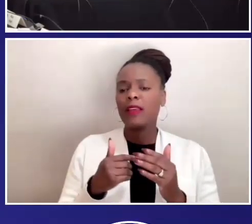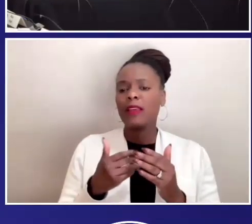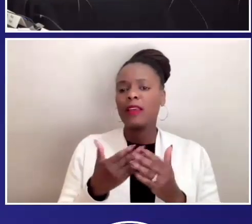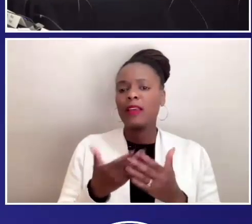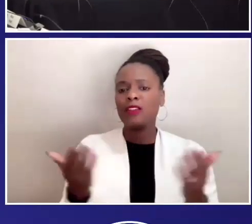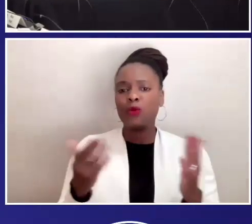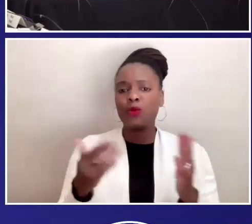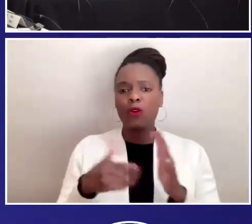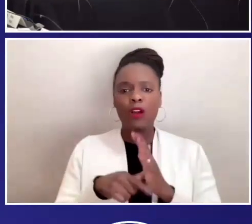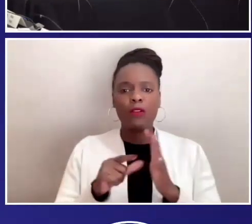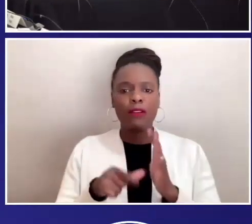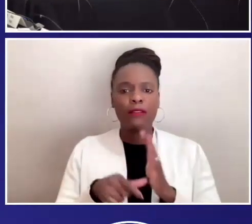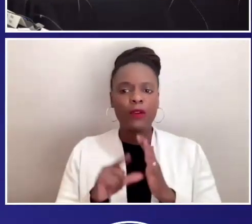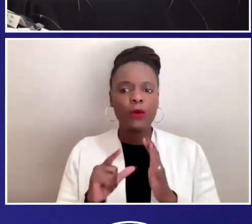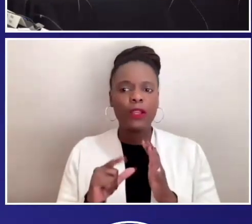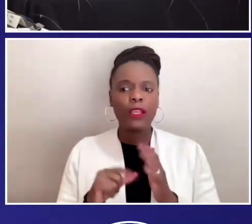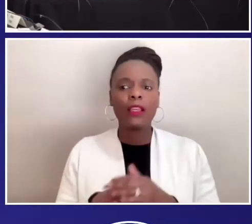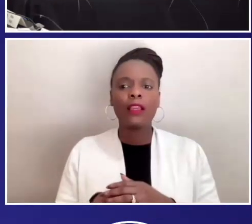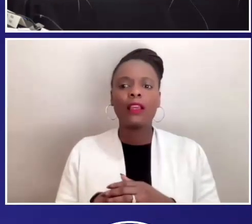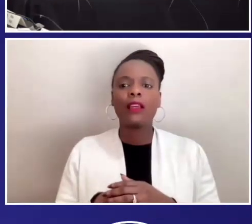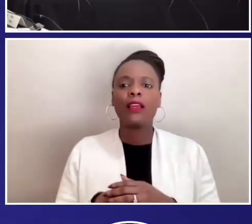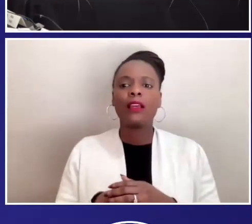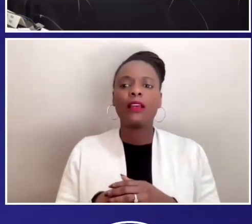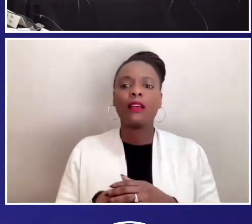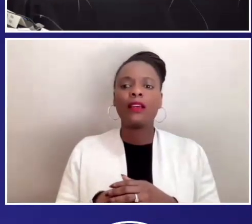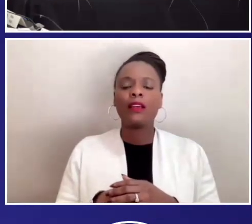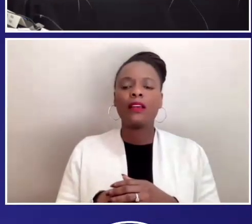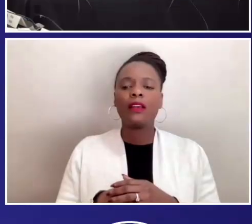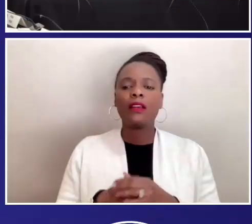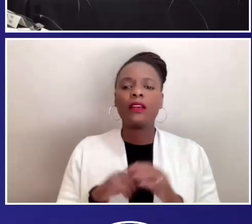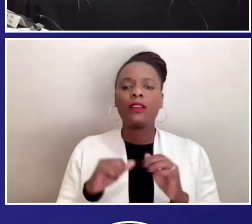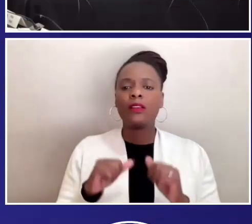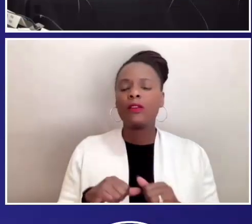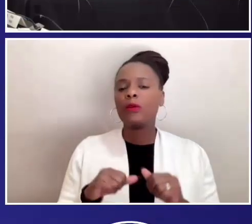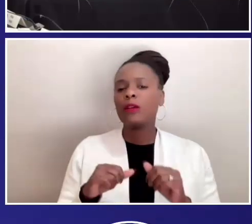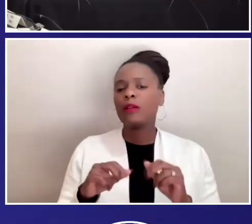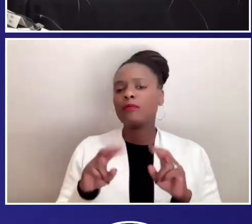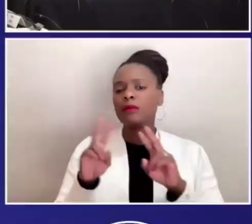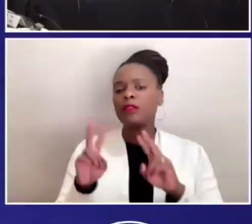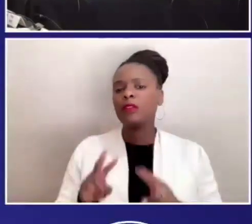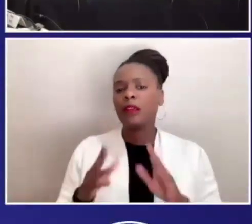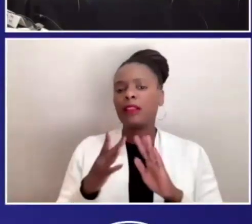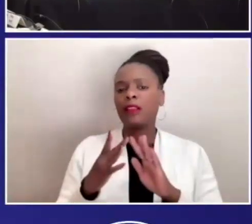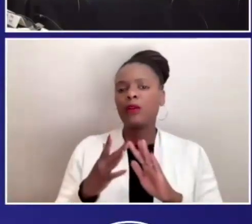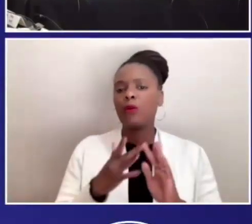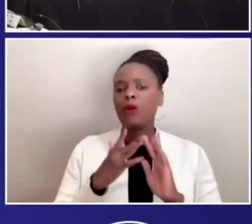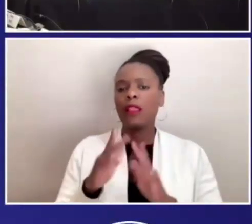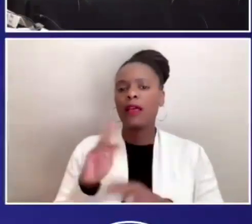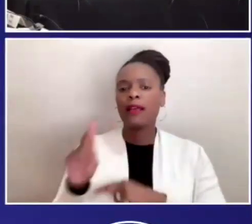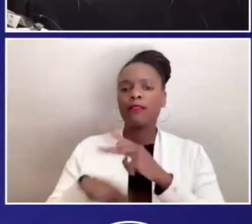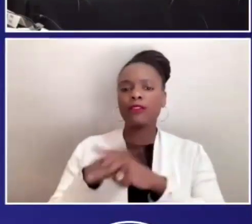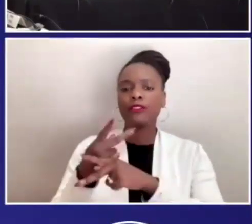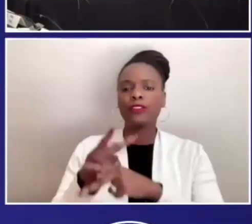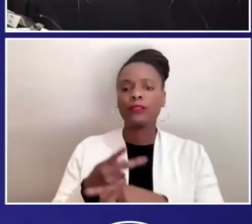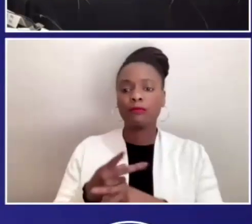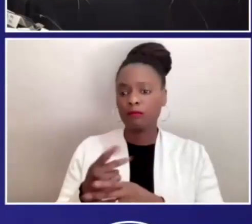computer, you could look at the online version. So, does that help at least a